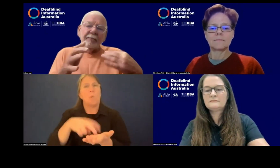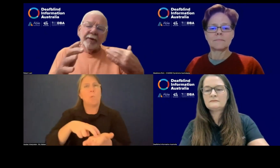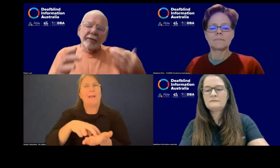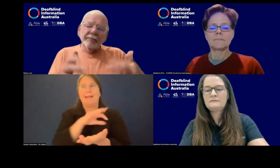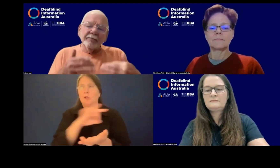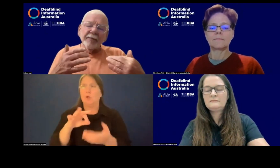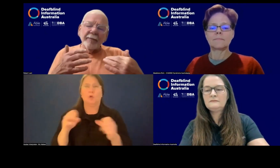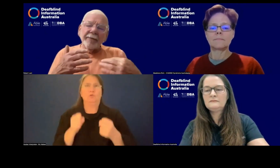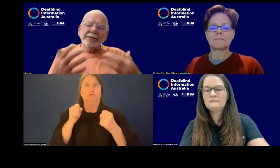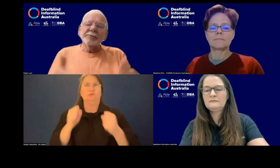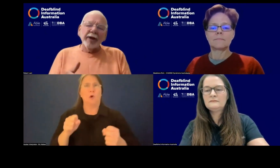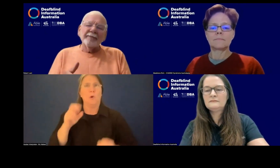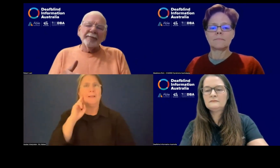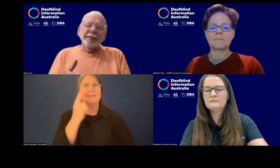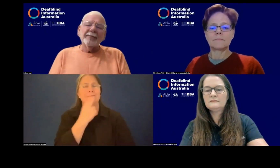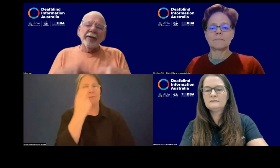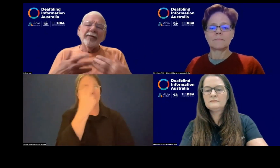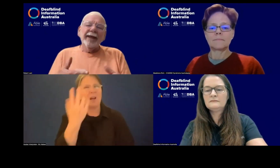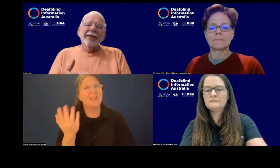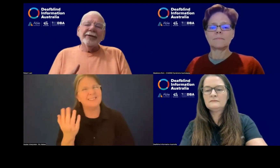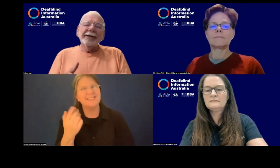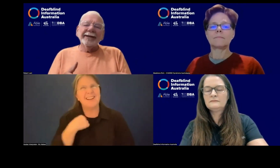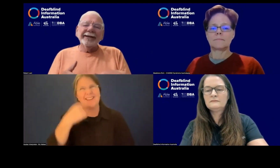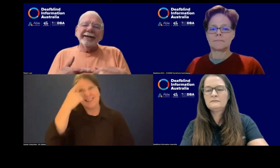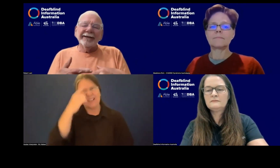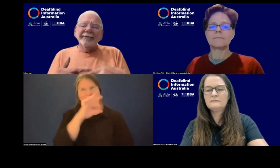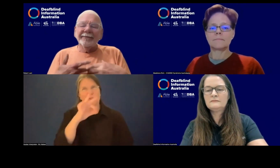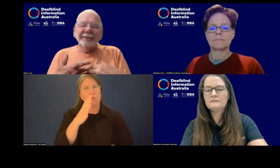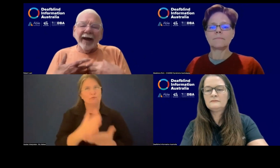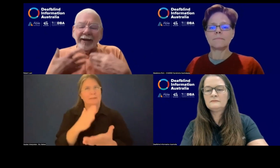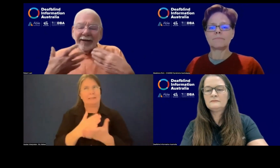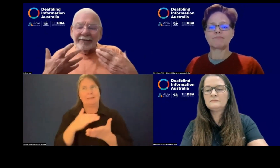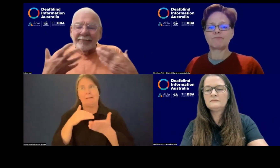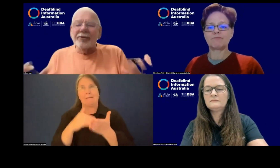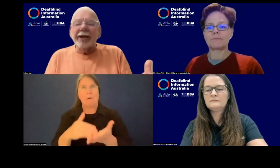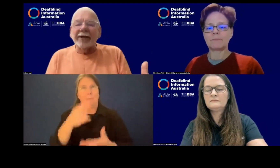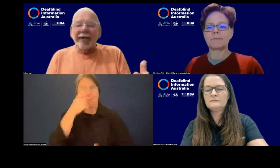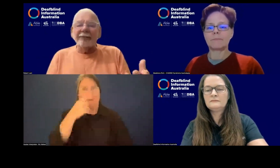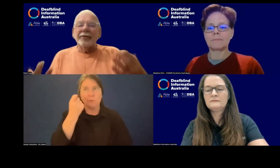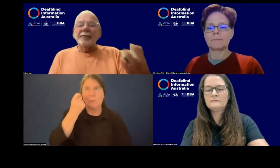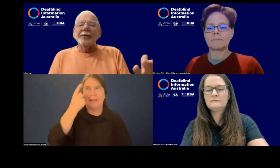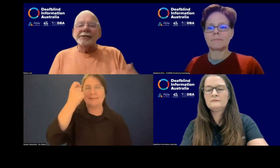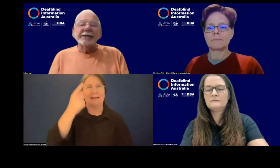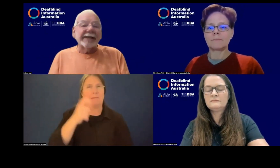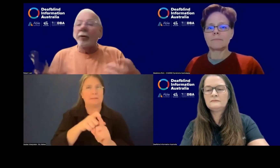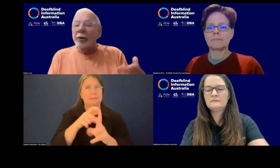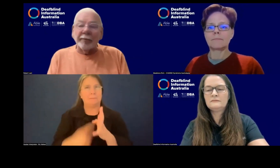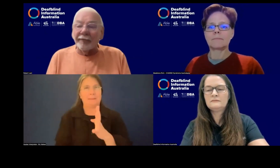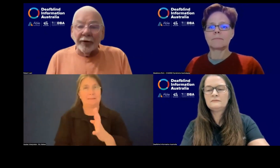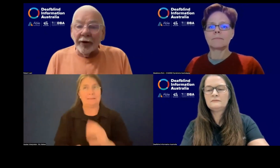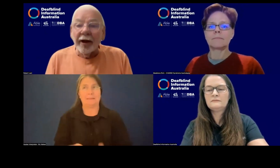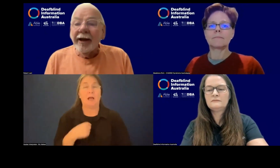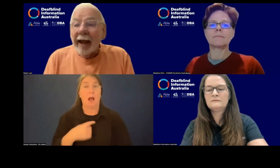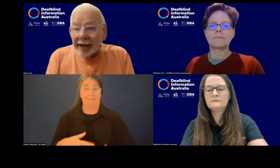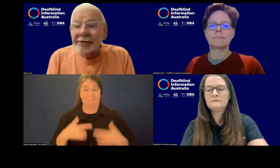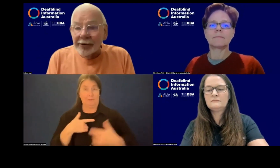But I'm much more comfortable that I can communicate that with a person and say what do you prefer,